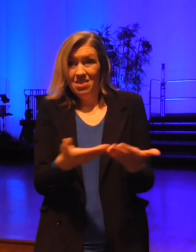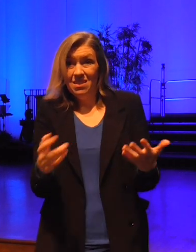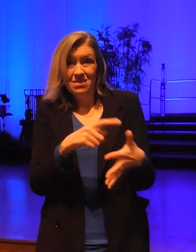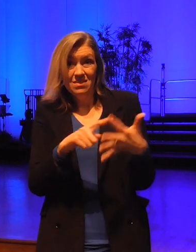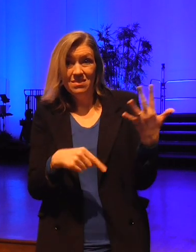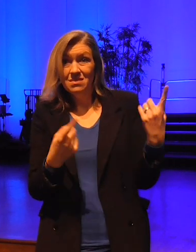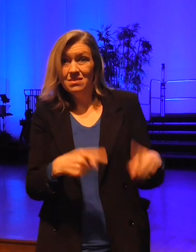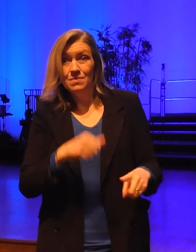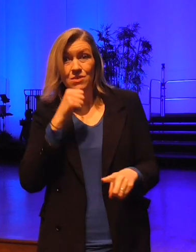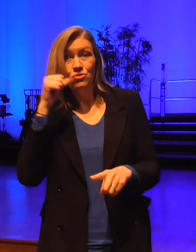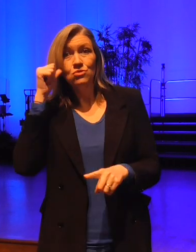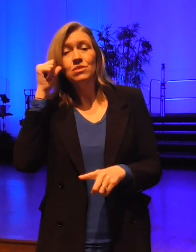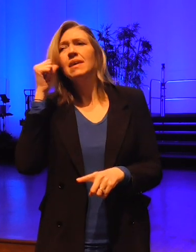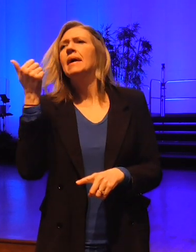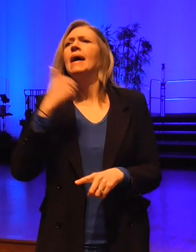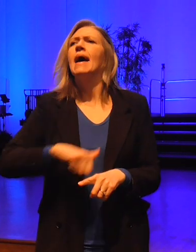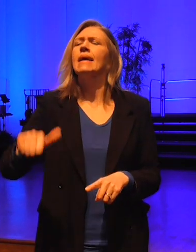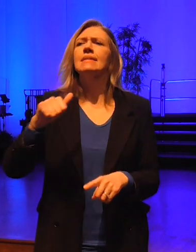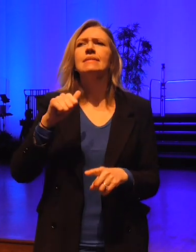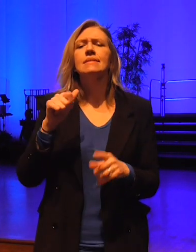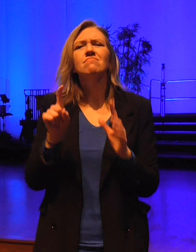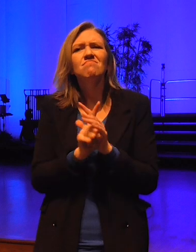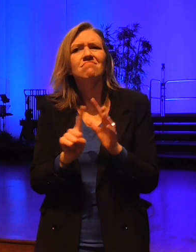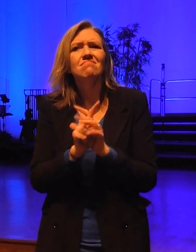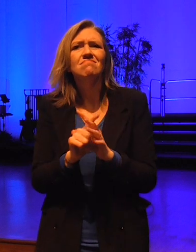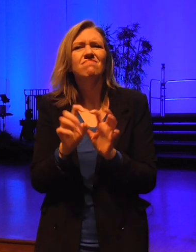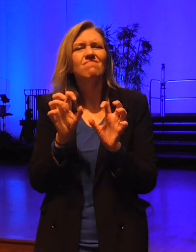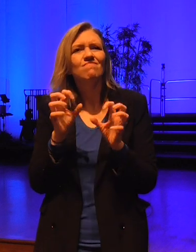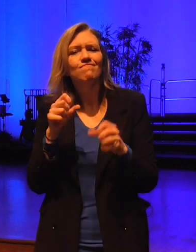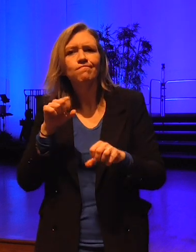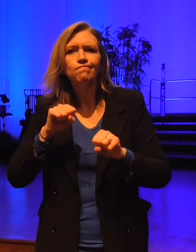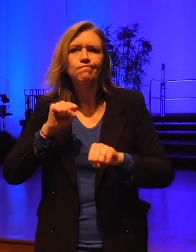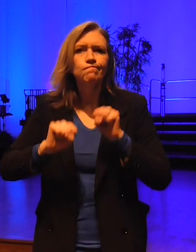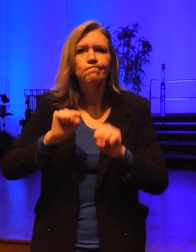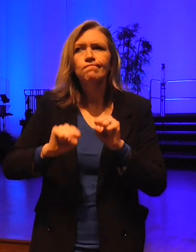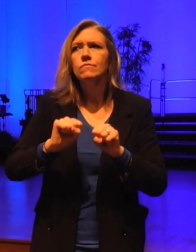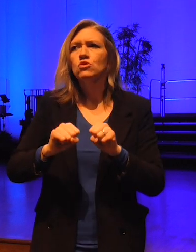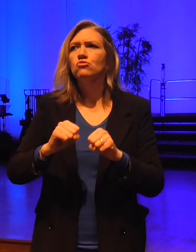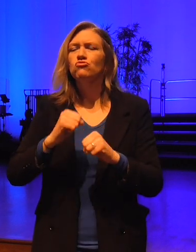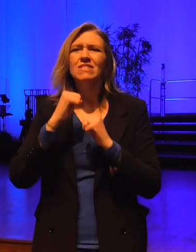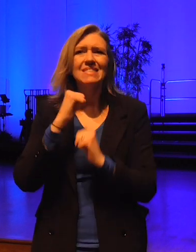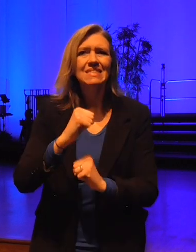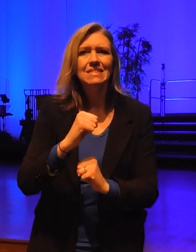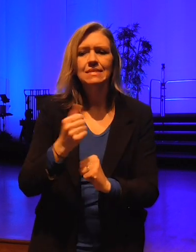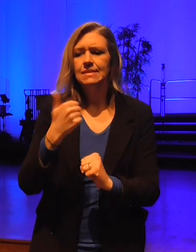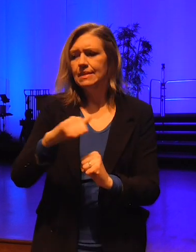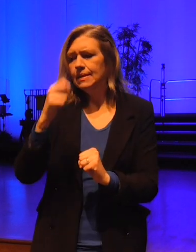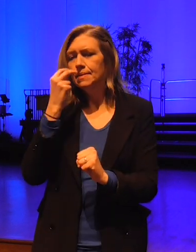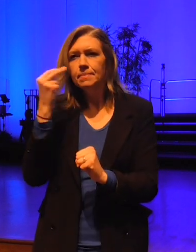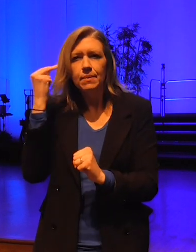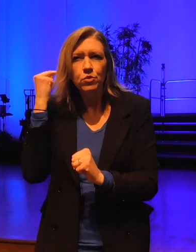which causes the mind to continue to resist any memory entertained by a spirit of unforgiveness